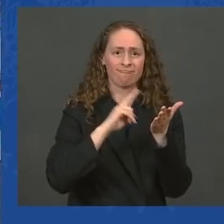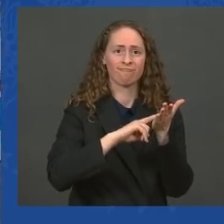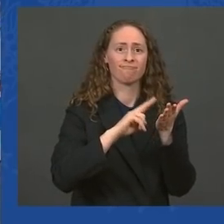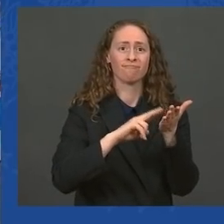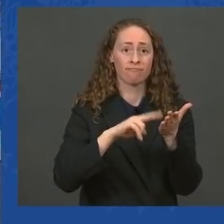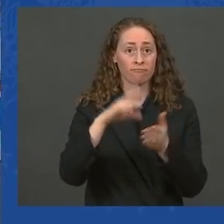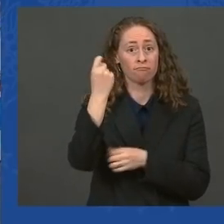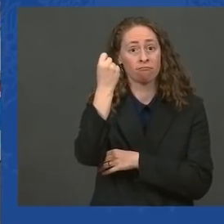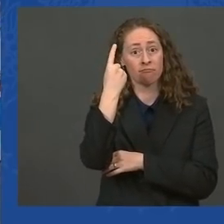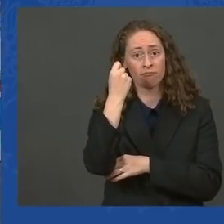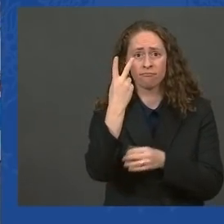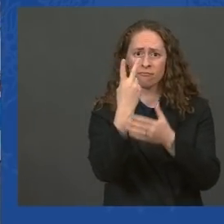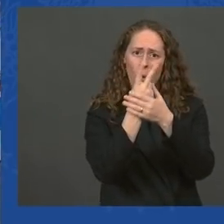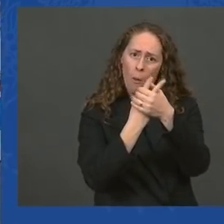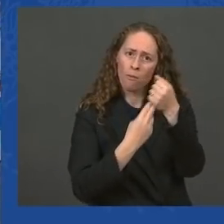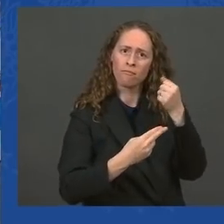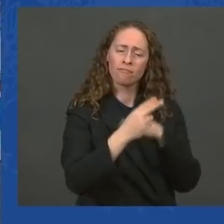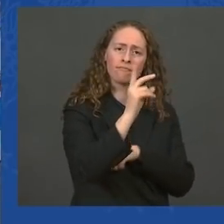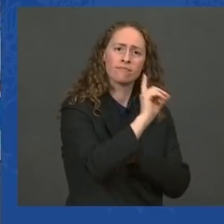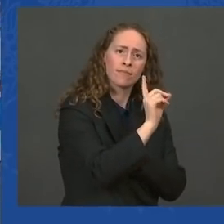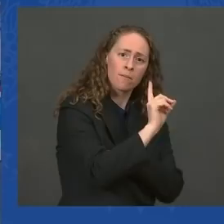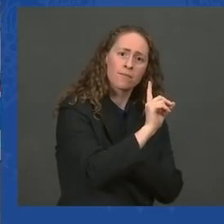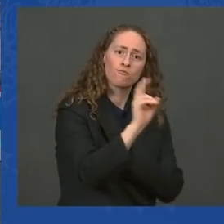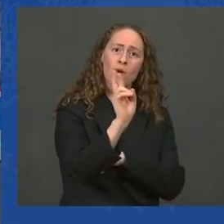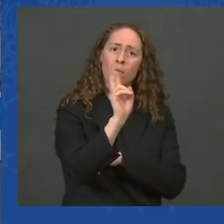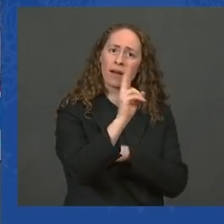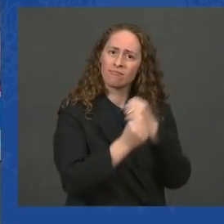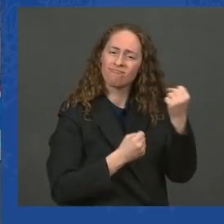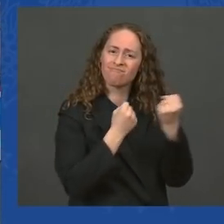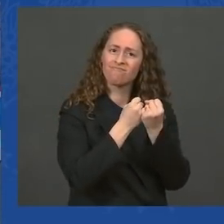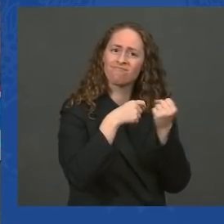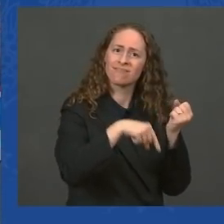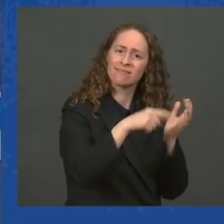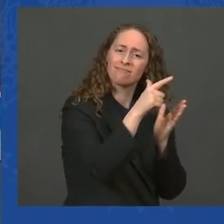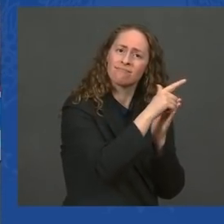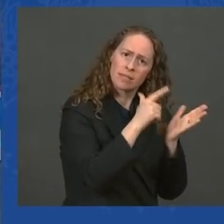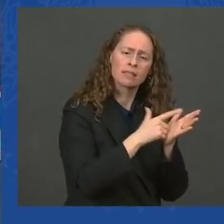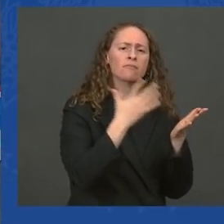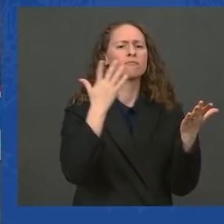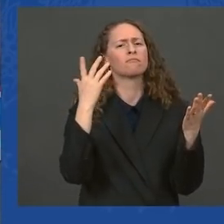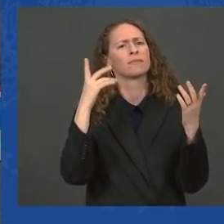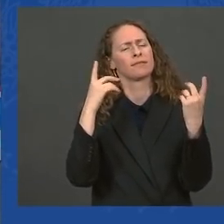we have as a nation. We have many obligations, but we only have one truly sacred obligation, in my view,